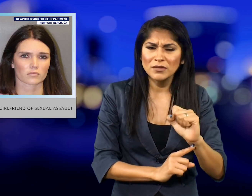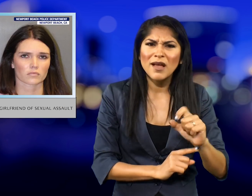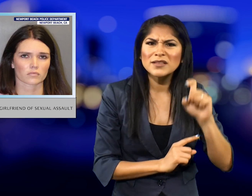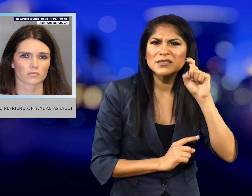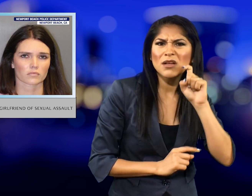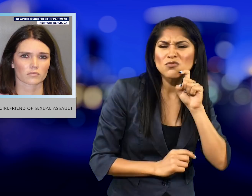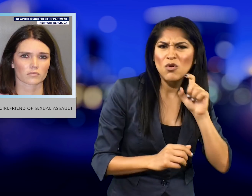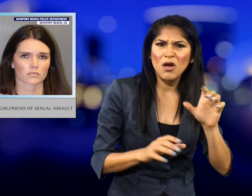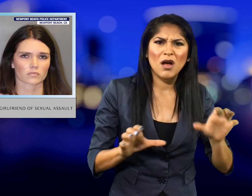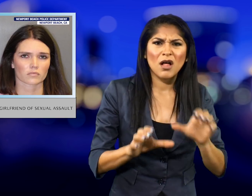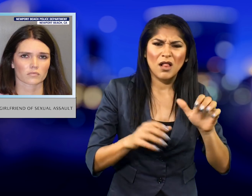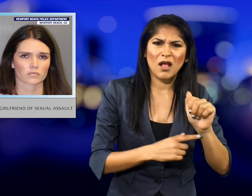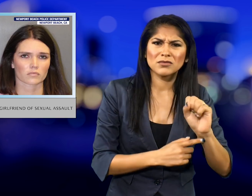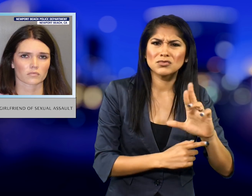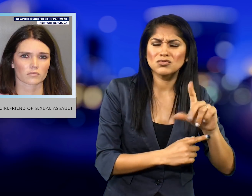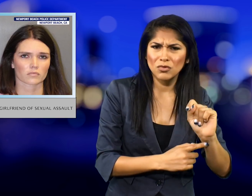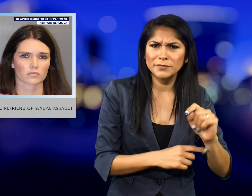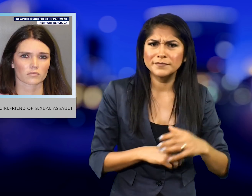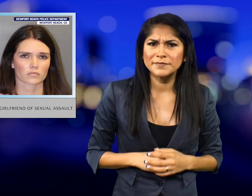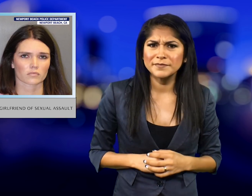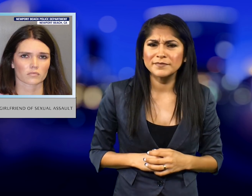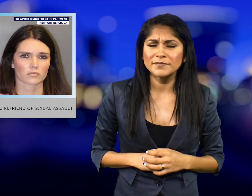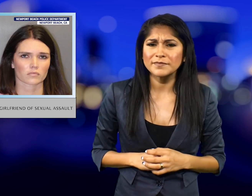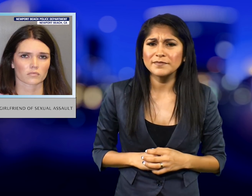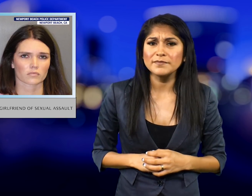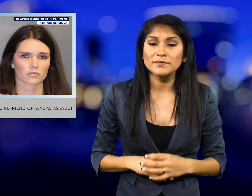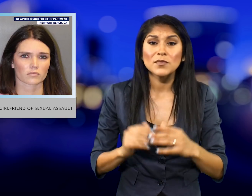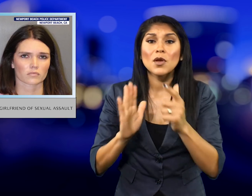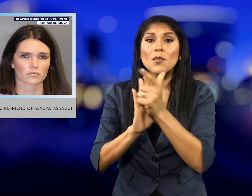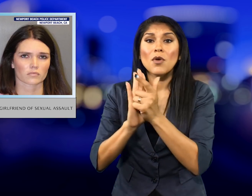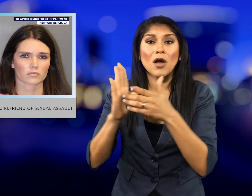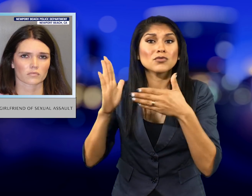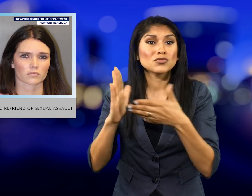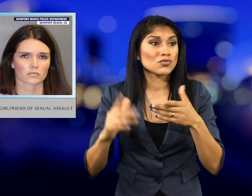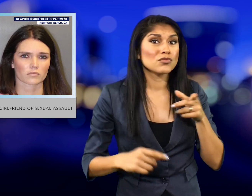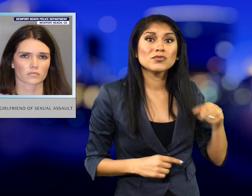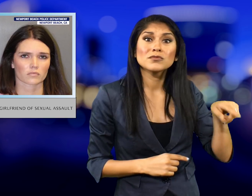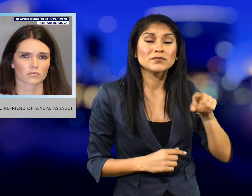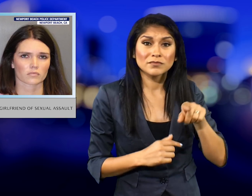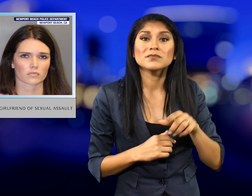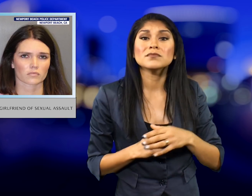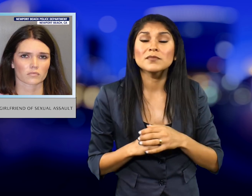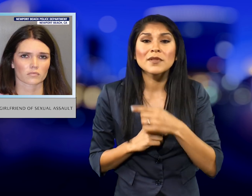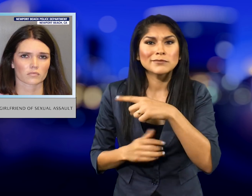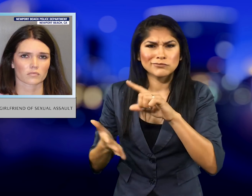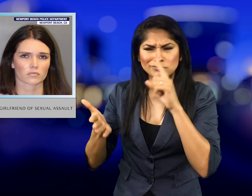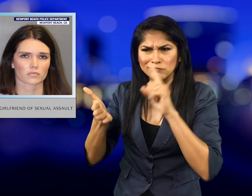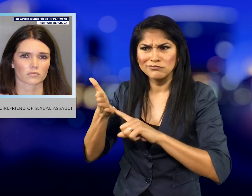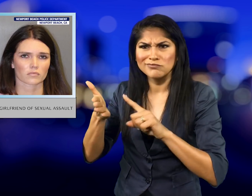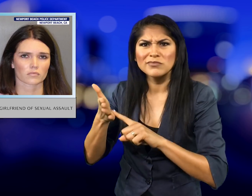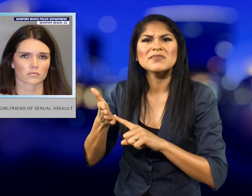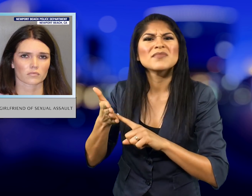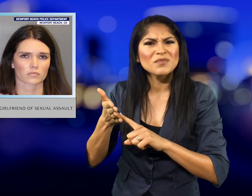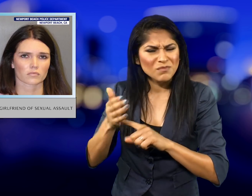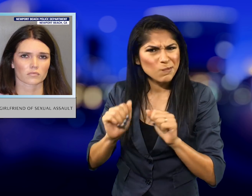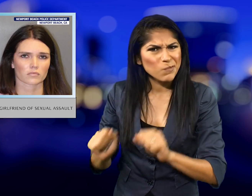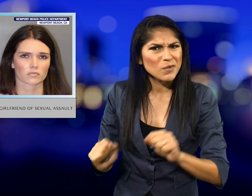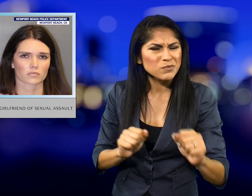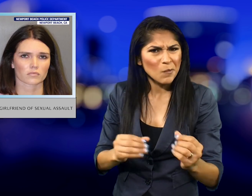Prosecutors say they are investigating the possibility of more victims.